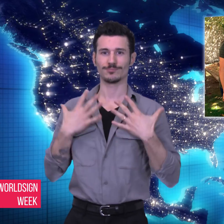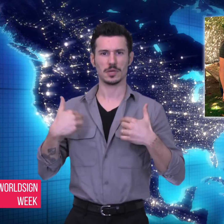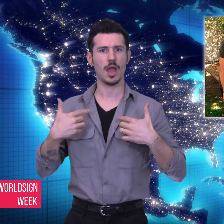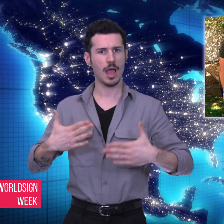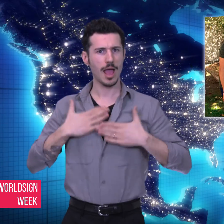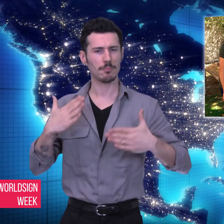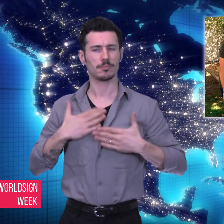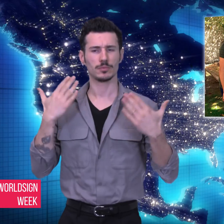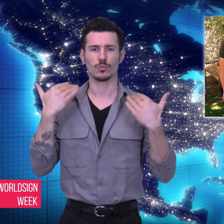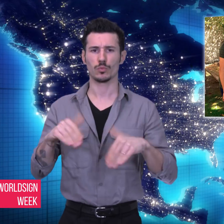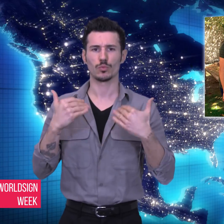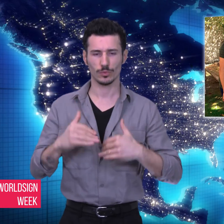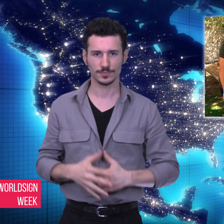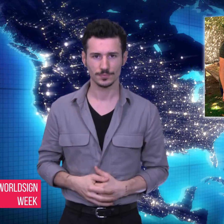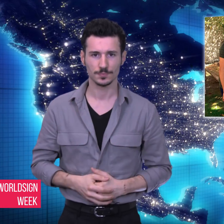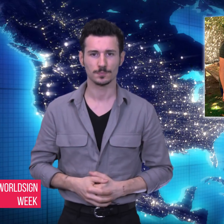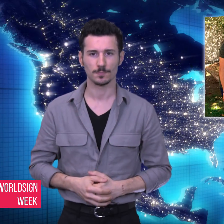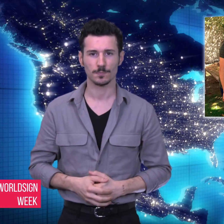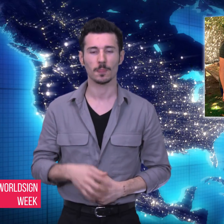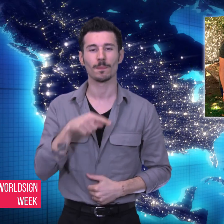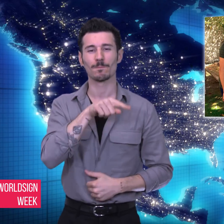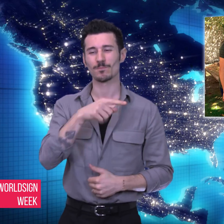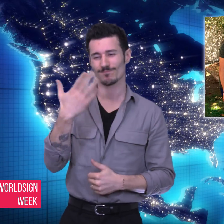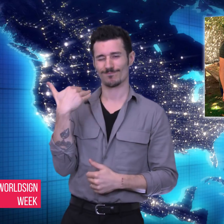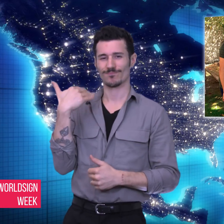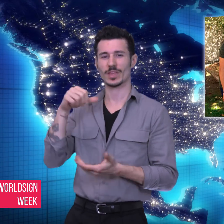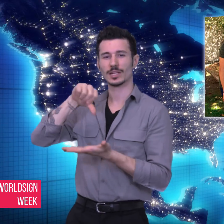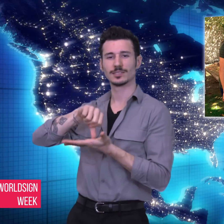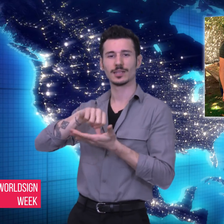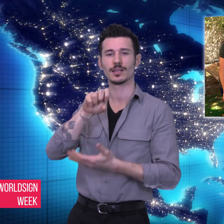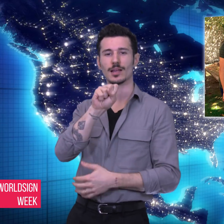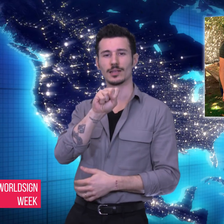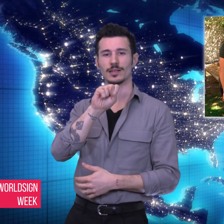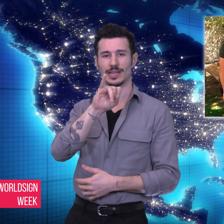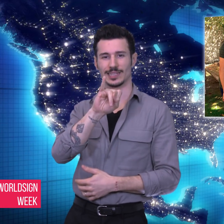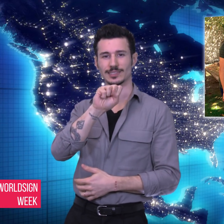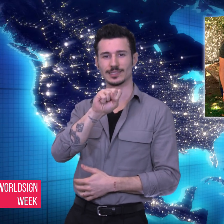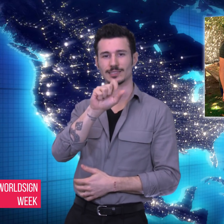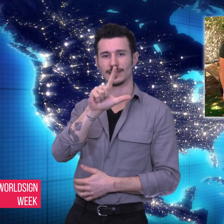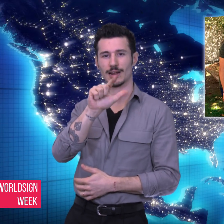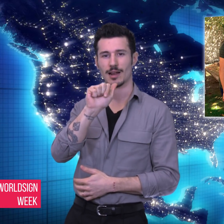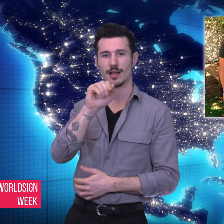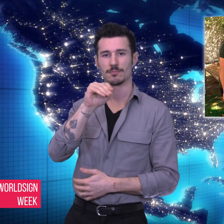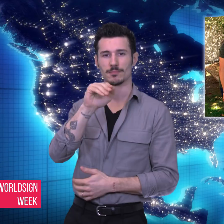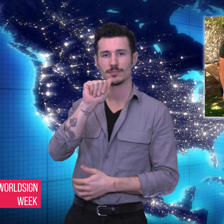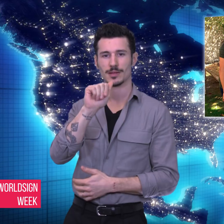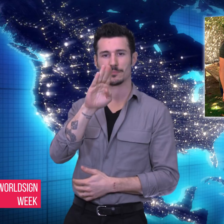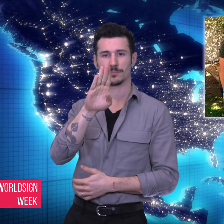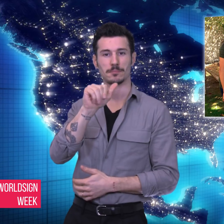as one of the “happiest days of her life.”